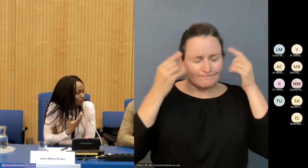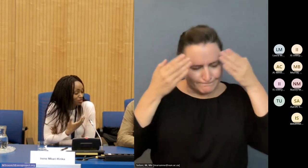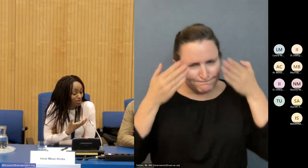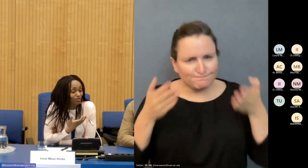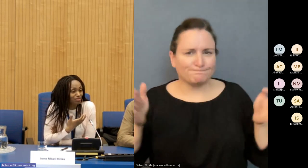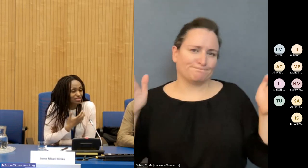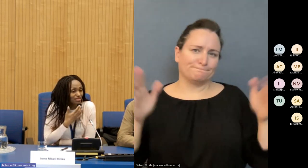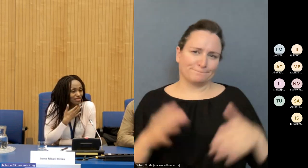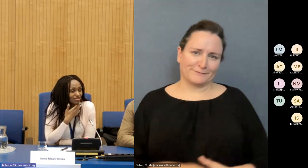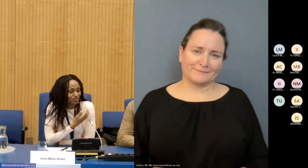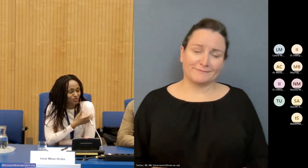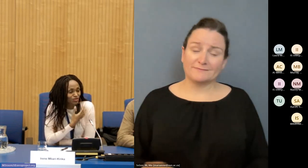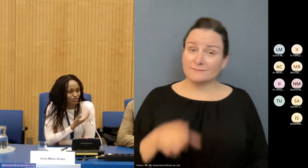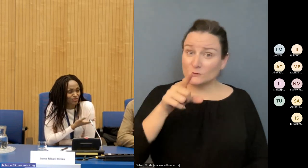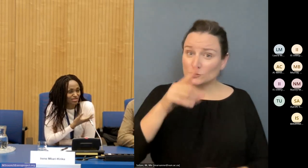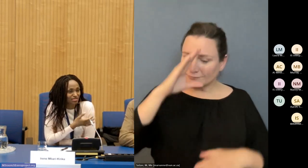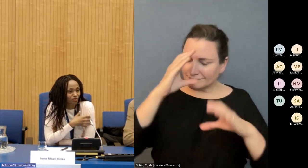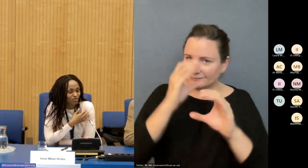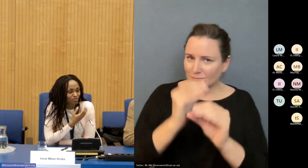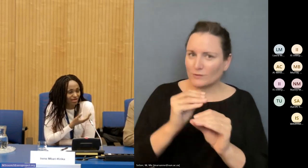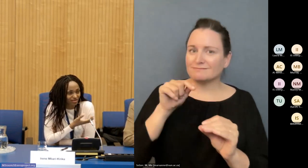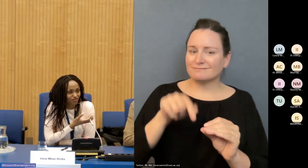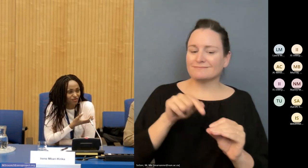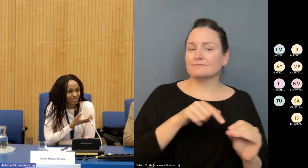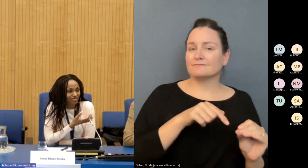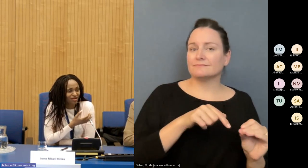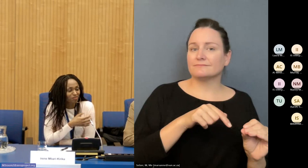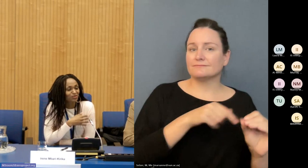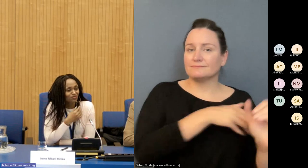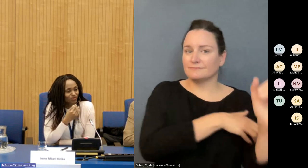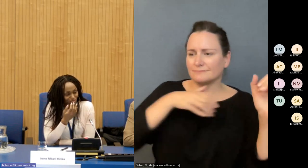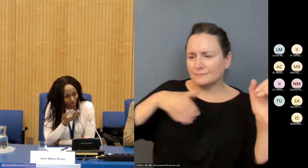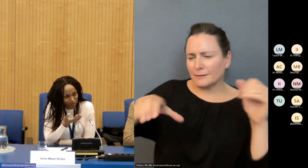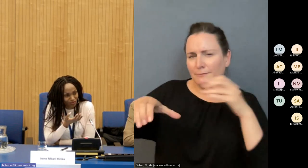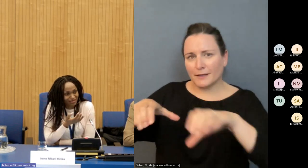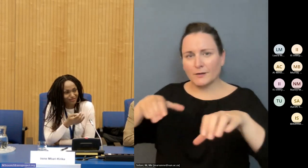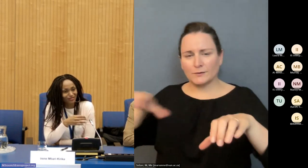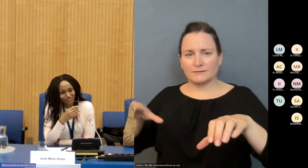on empowerment, which is what she's using as a multiplier effect. If you empower one girl,